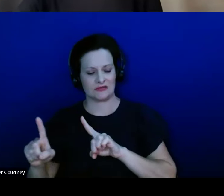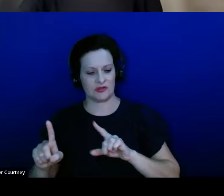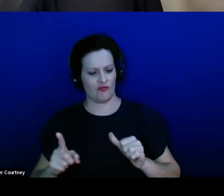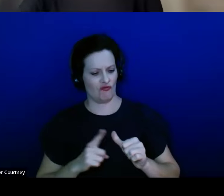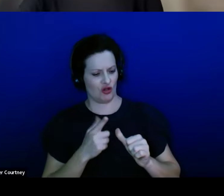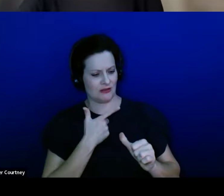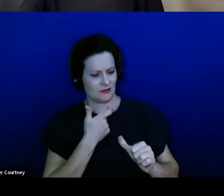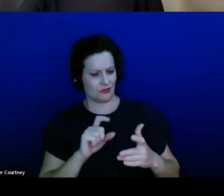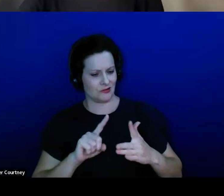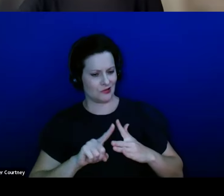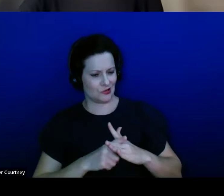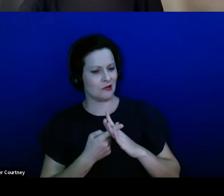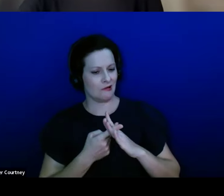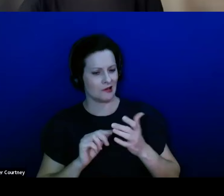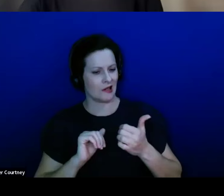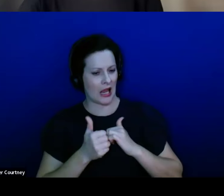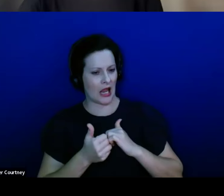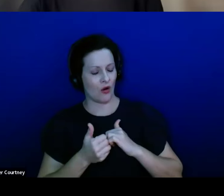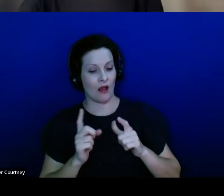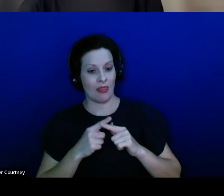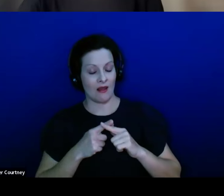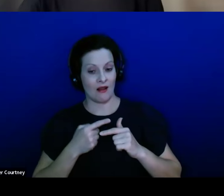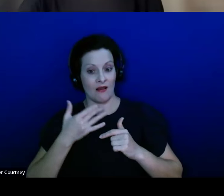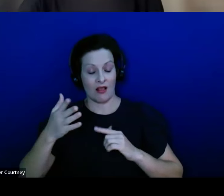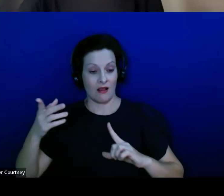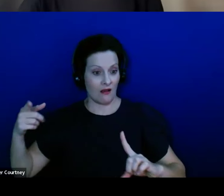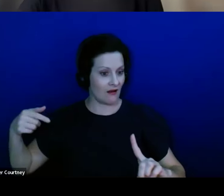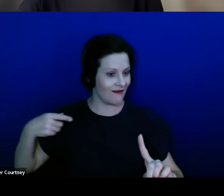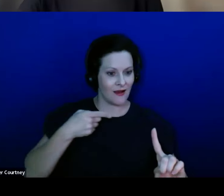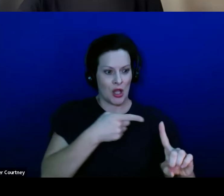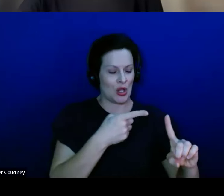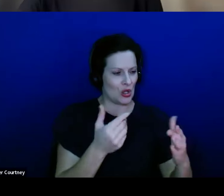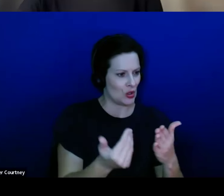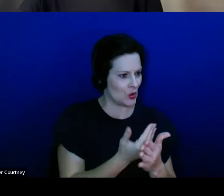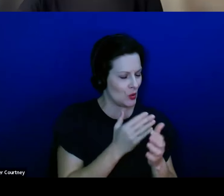STEM can branch off and provide these new and interesting opportunities to you that you may